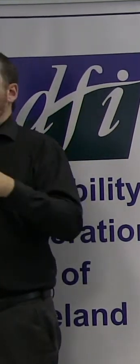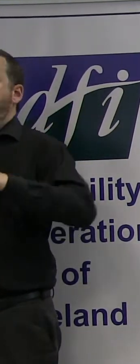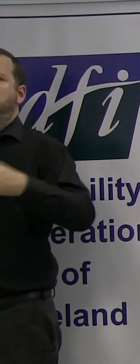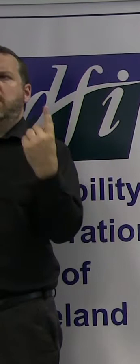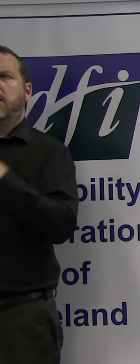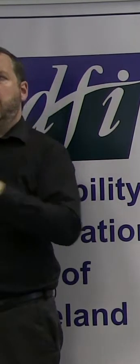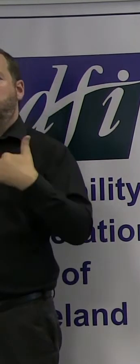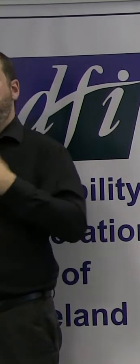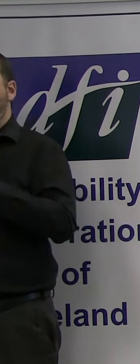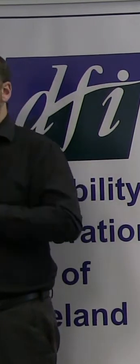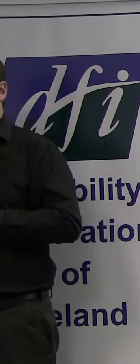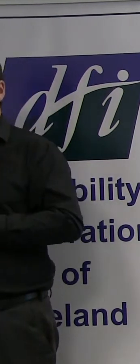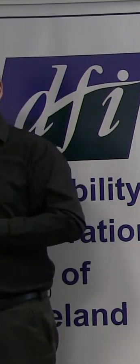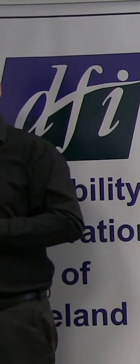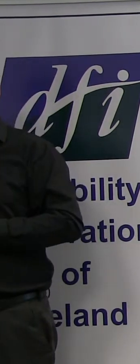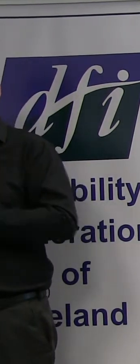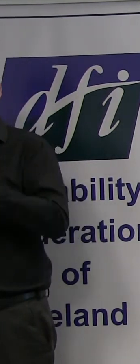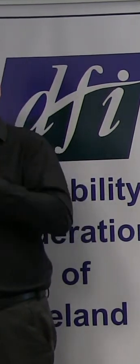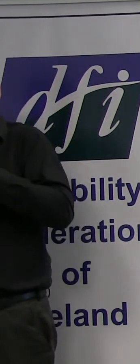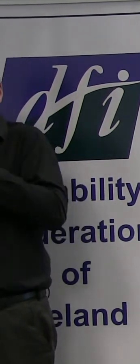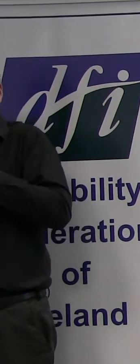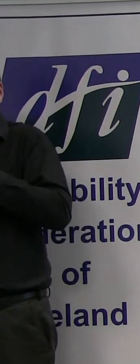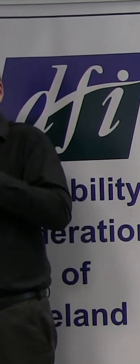comes from within the charity and then hired the beneficiaries not consulting